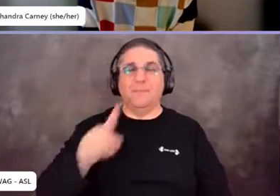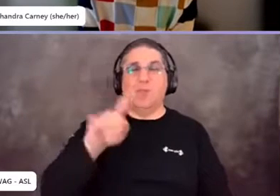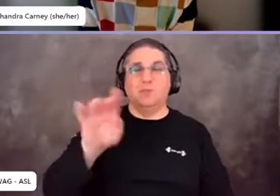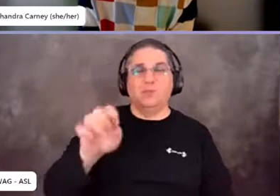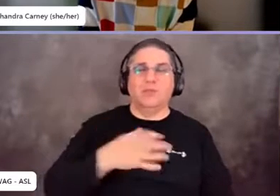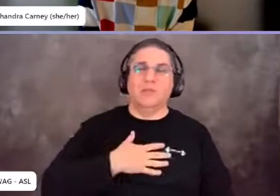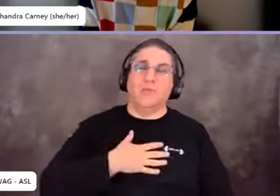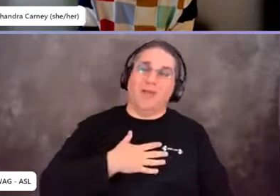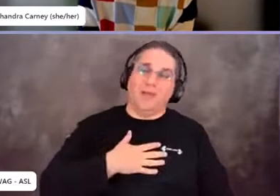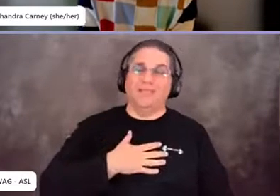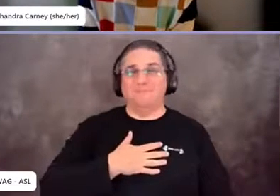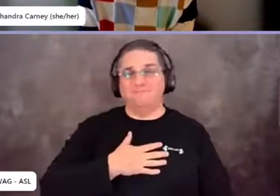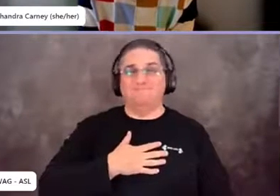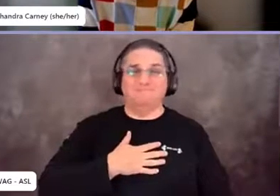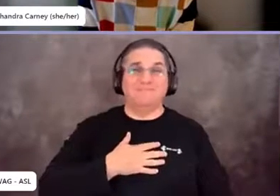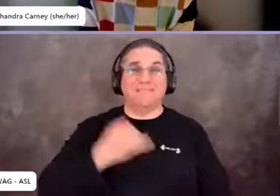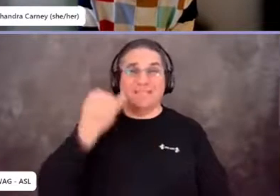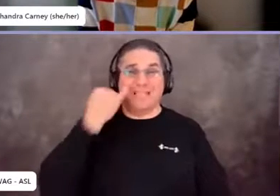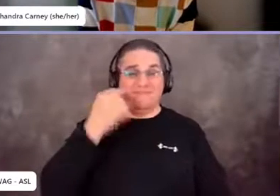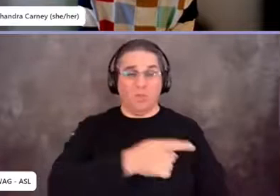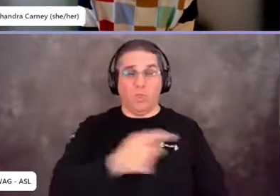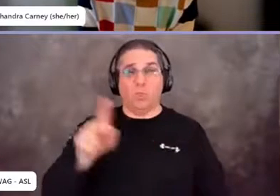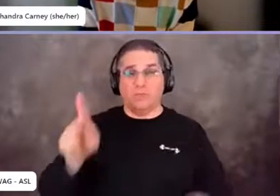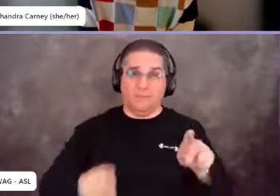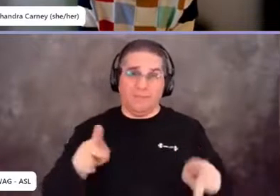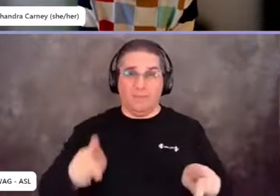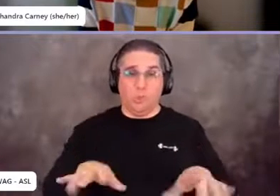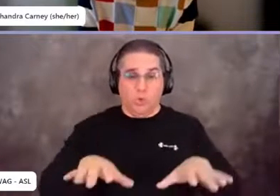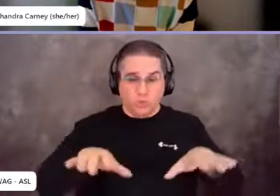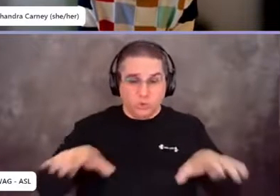talk about uprising because I like that.